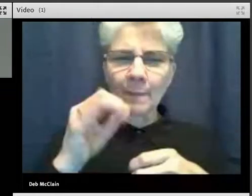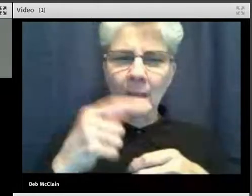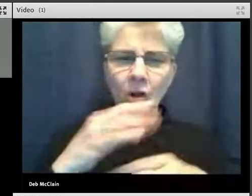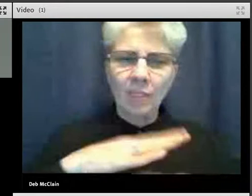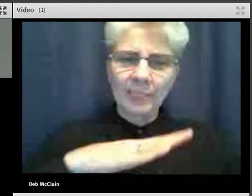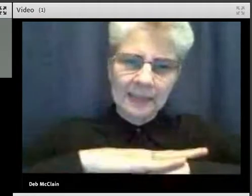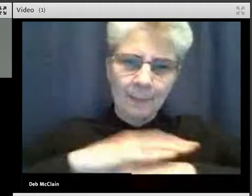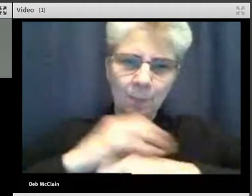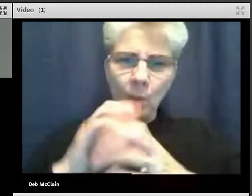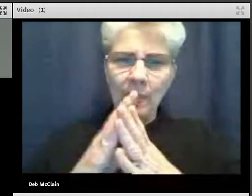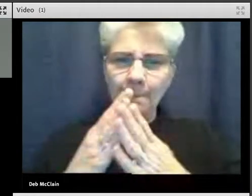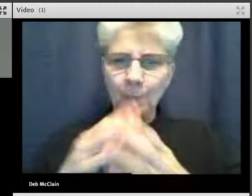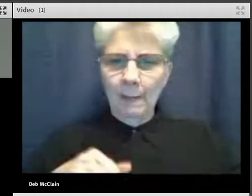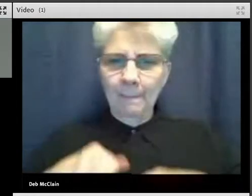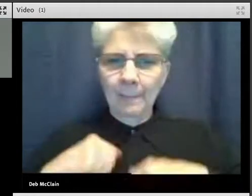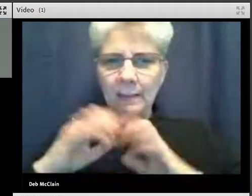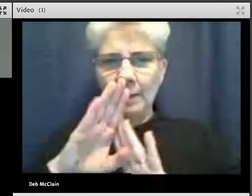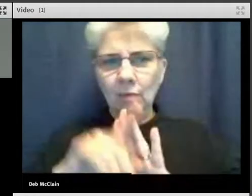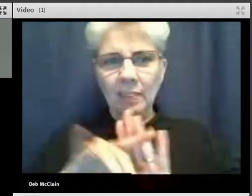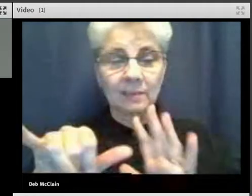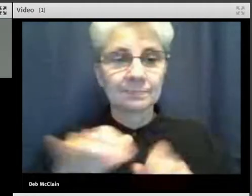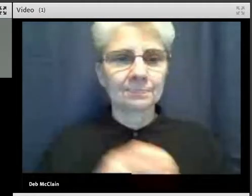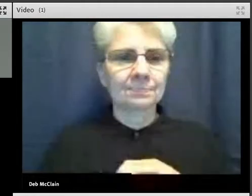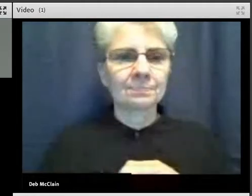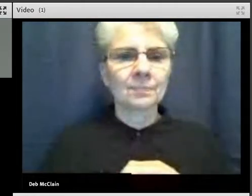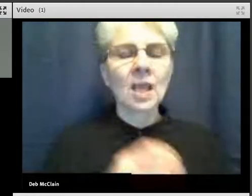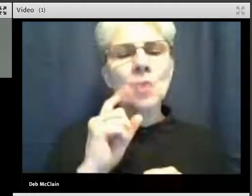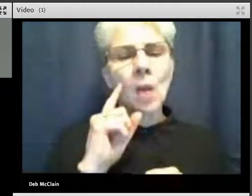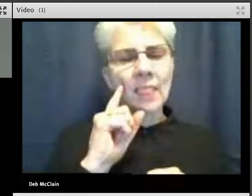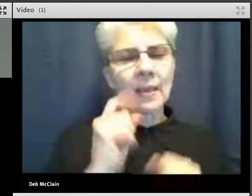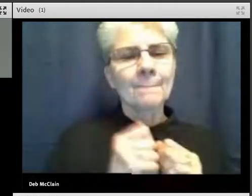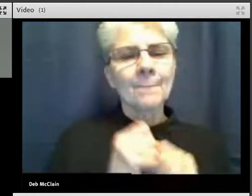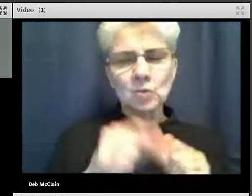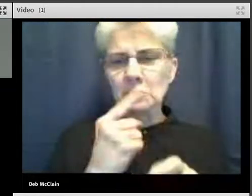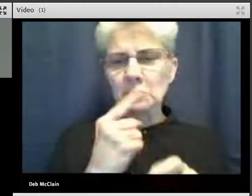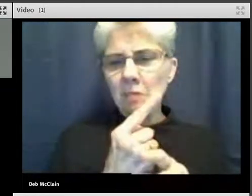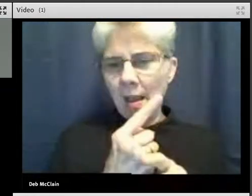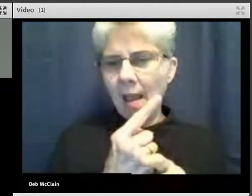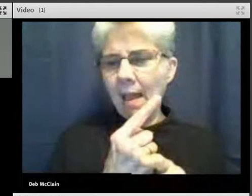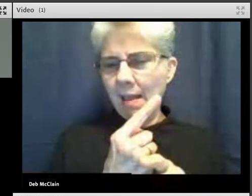I would really just focus on the coffee mug is on the table with a book and a blanket in the background.